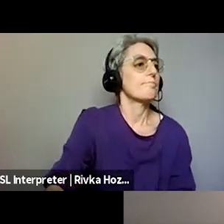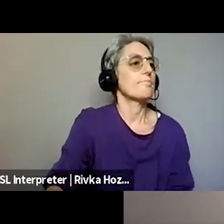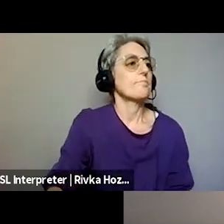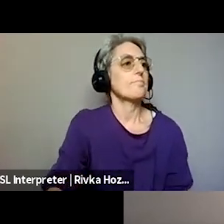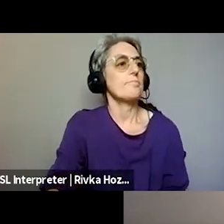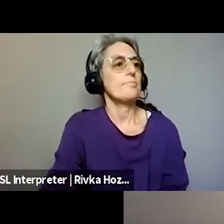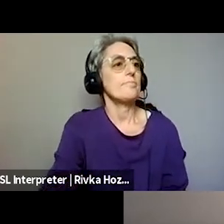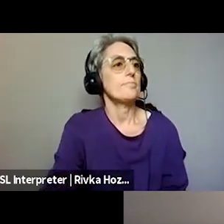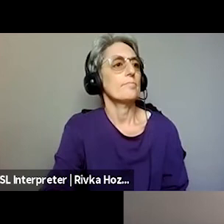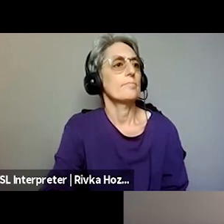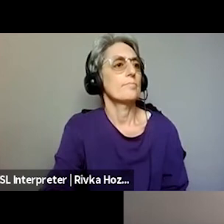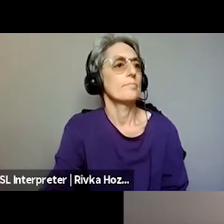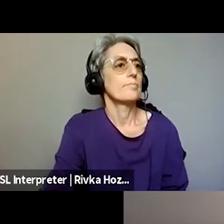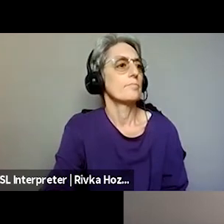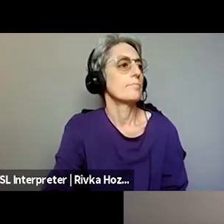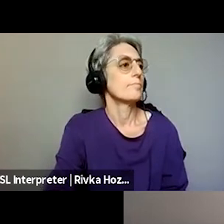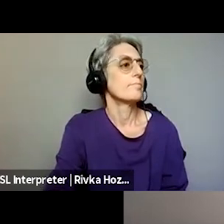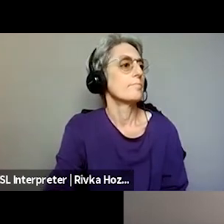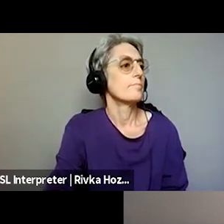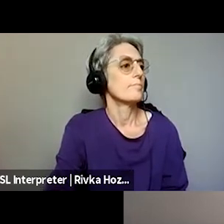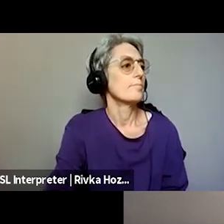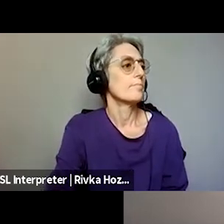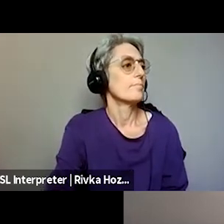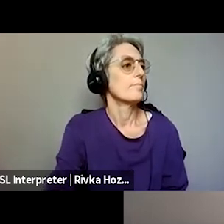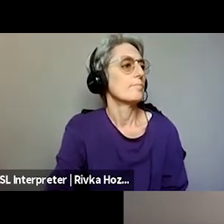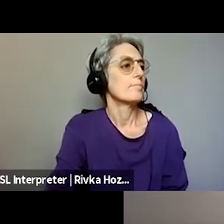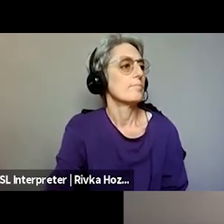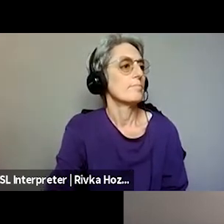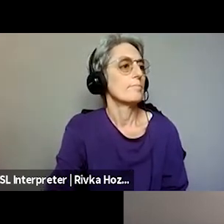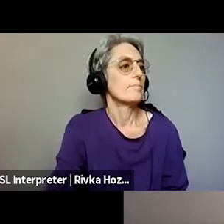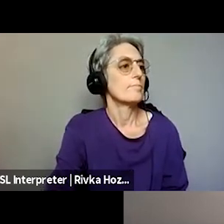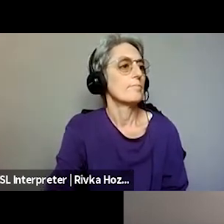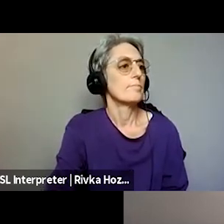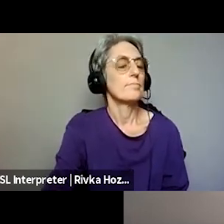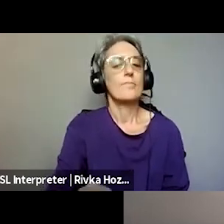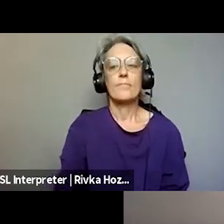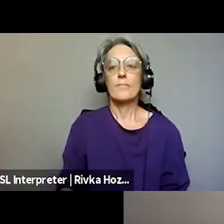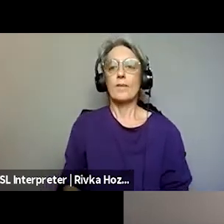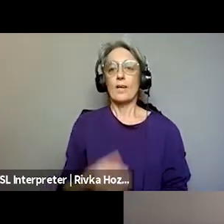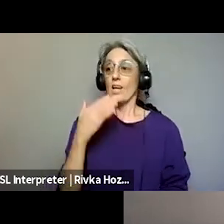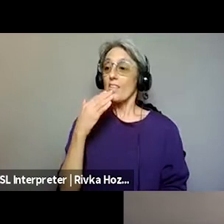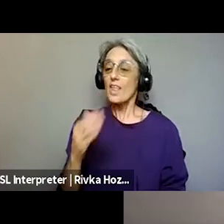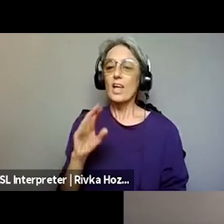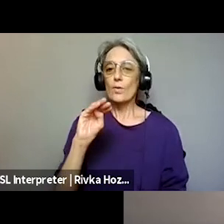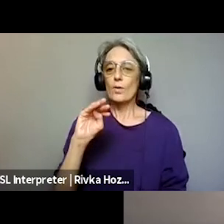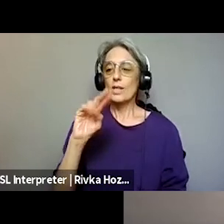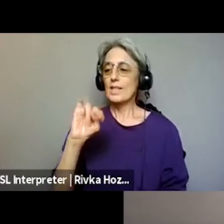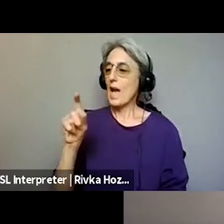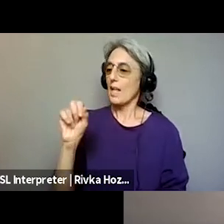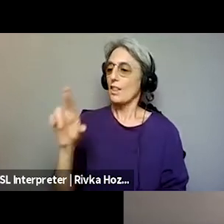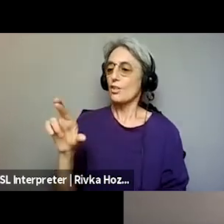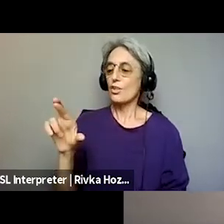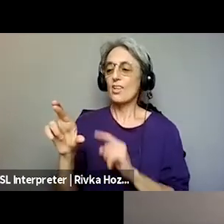Excellent and that is certainly a big focus that NIDILRR has in all of our funding mechanisms to